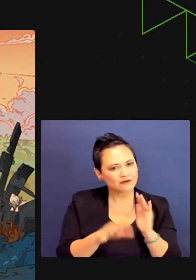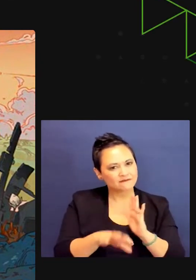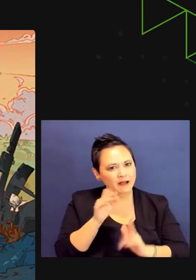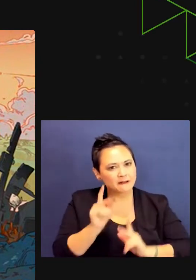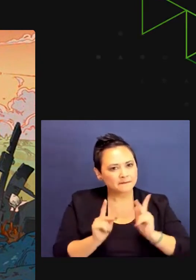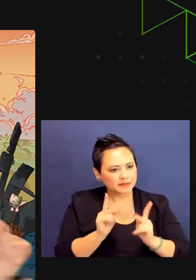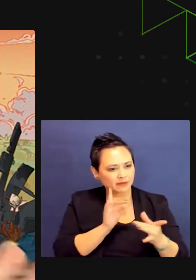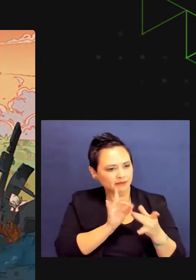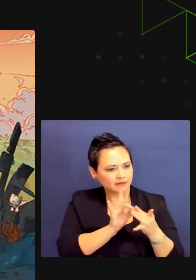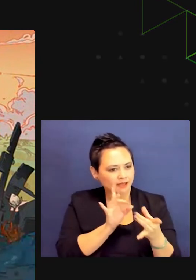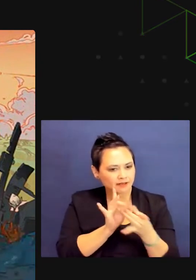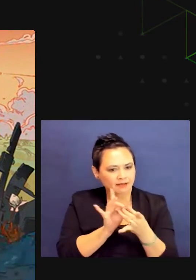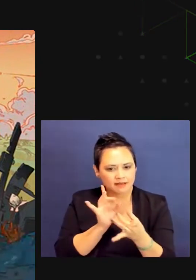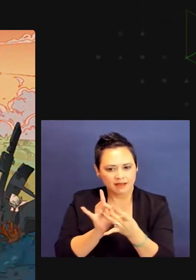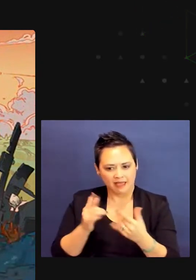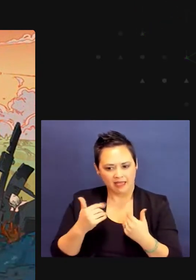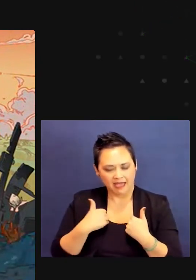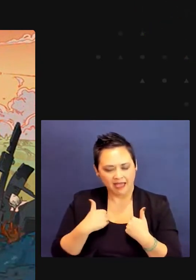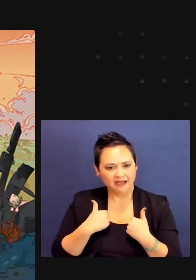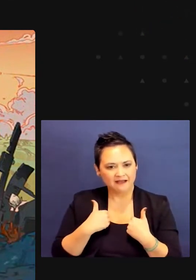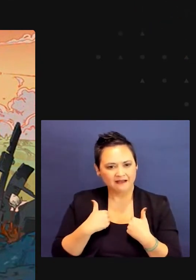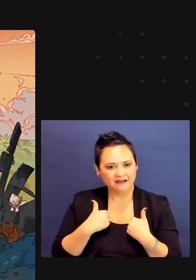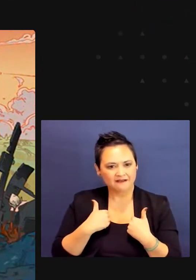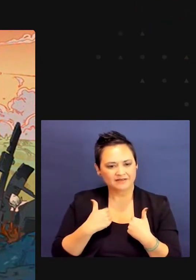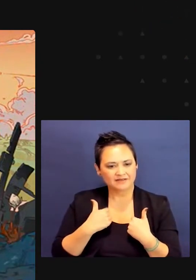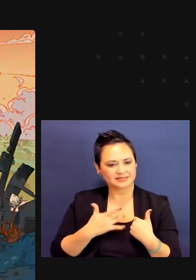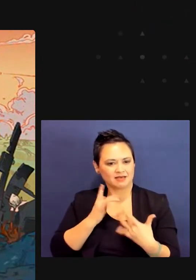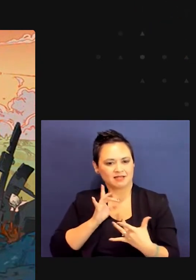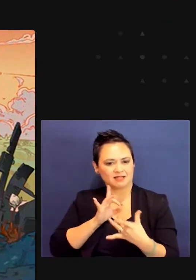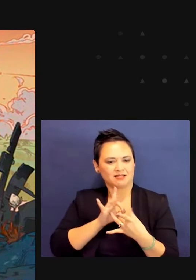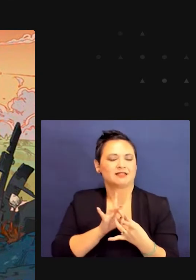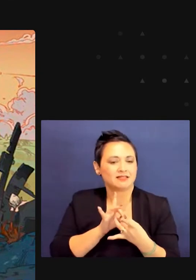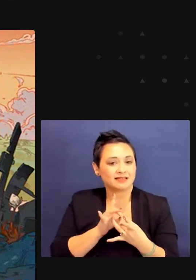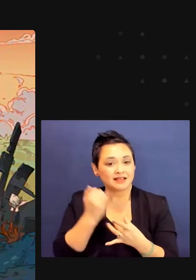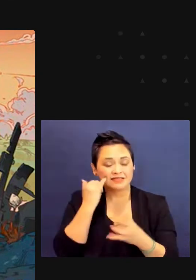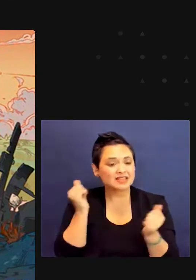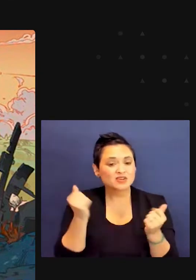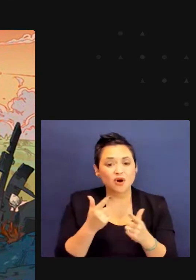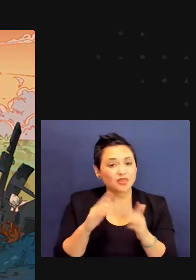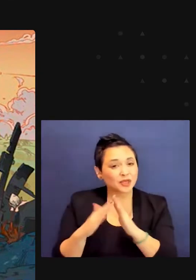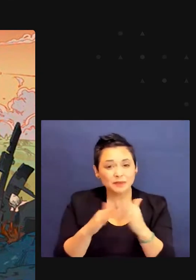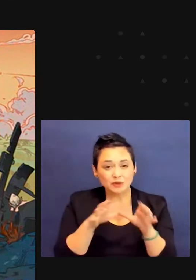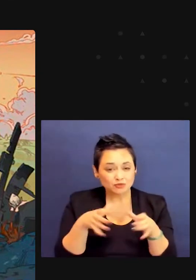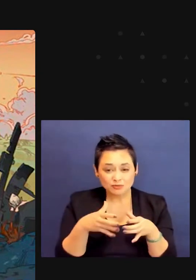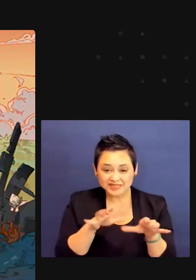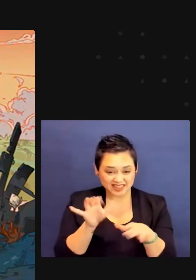So if that's all that the community groups did, great, right? But they go beyond that.